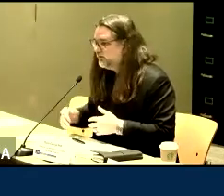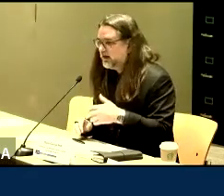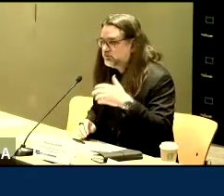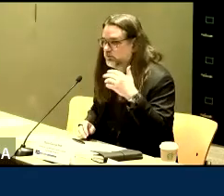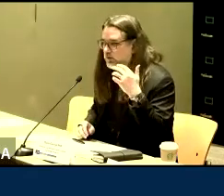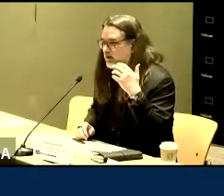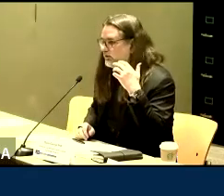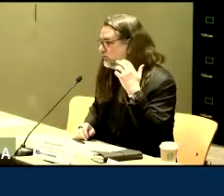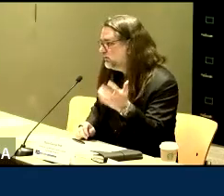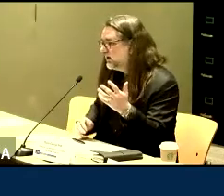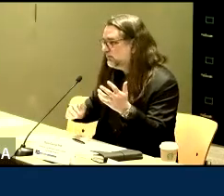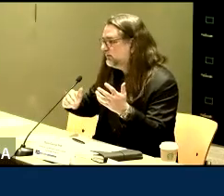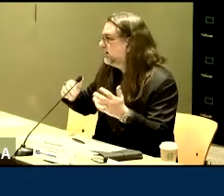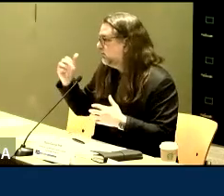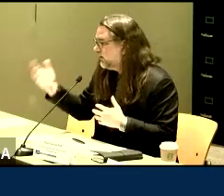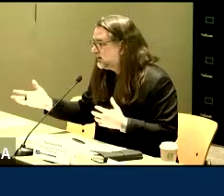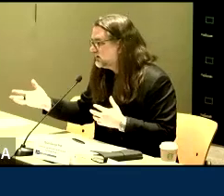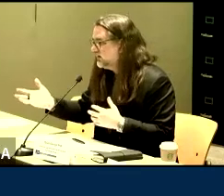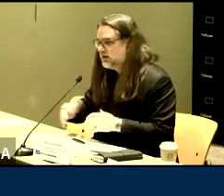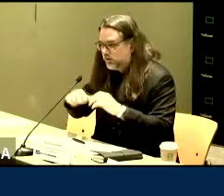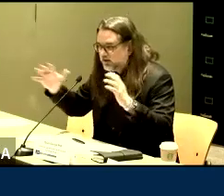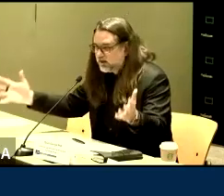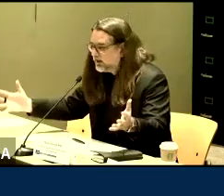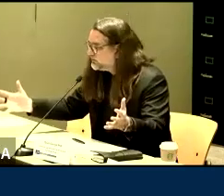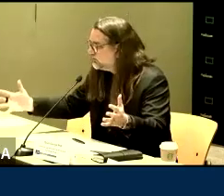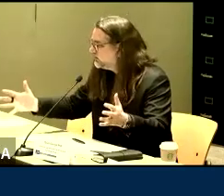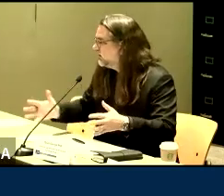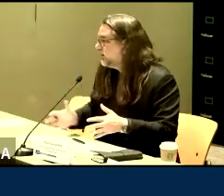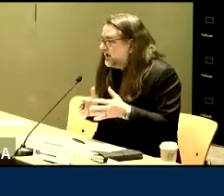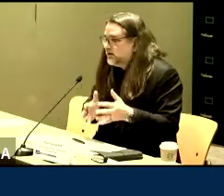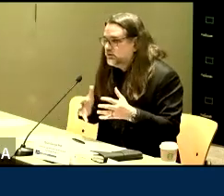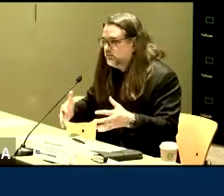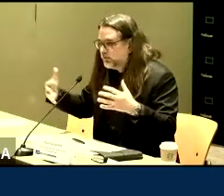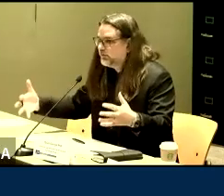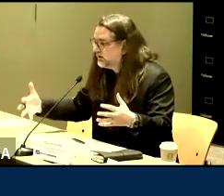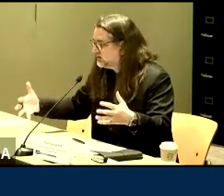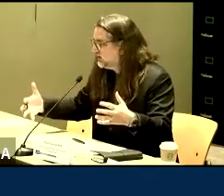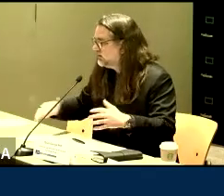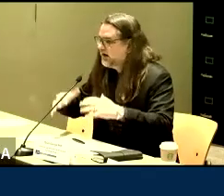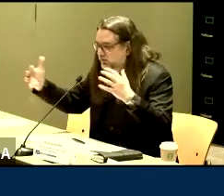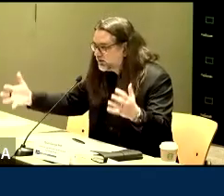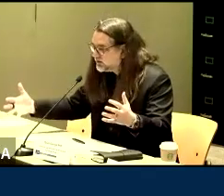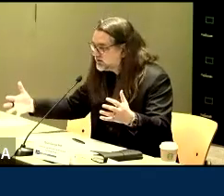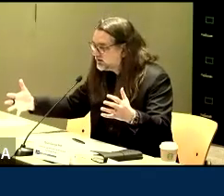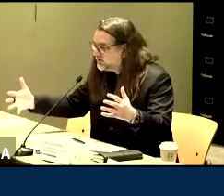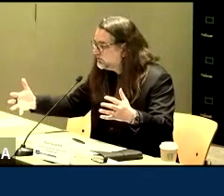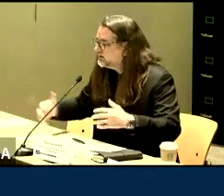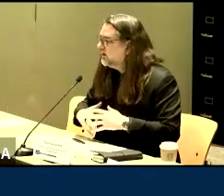We had to chew gum and walk at the same time. Whatever analogy you want to talk about, we had to do multiple things at the same time. Every organization has to do this.